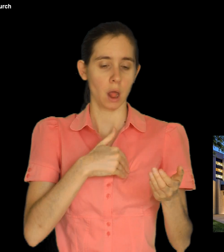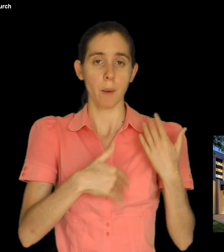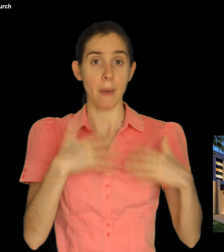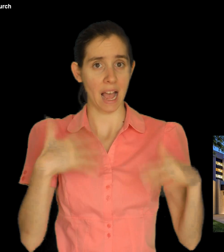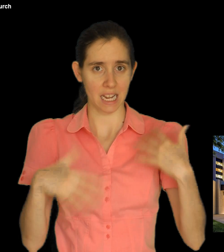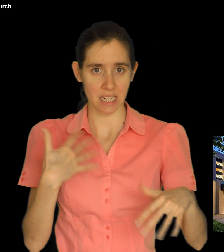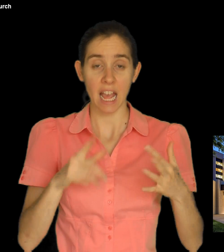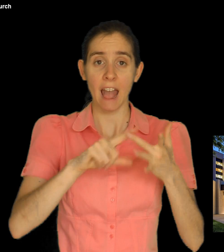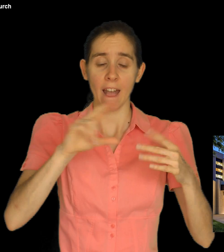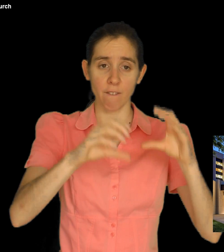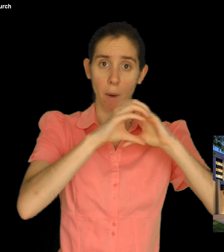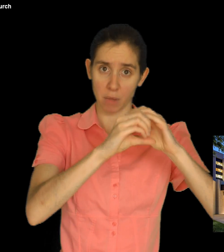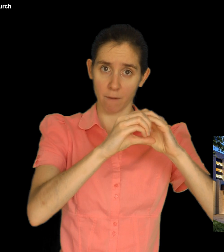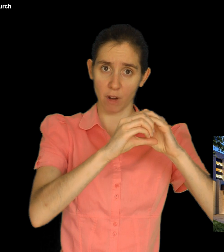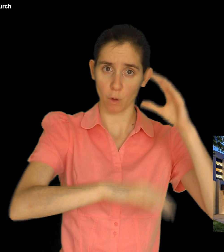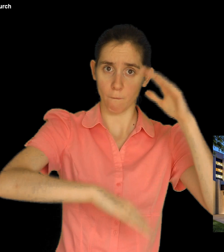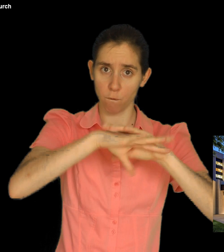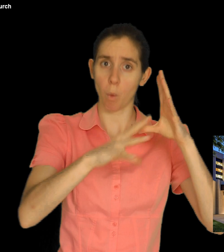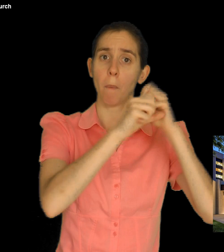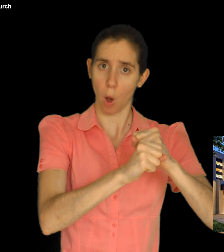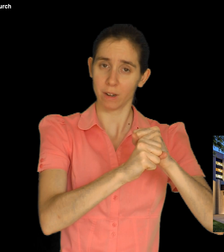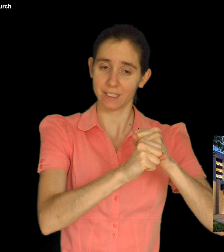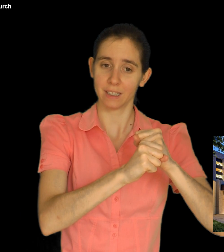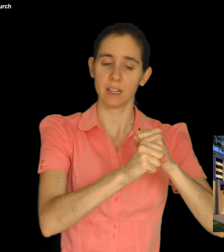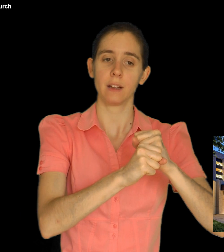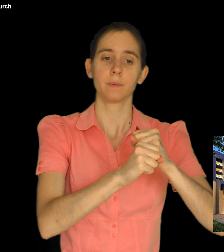becomes completely blocked, the tissue receiving blood beyond the point of